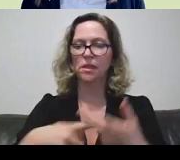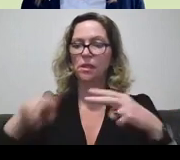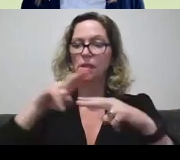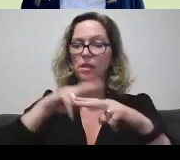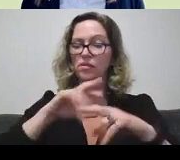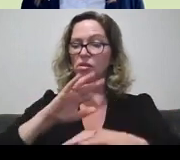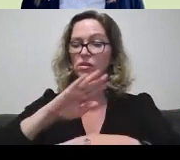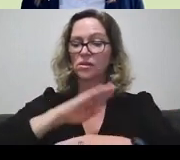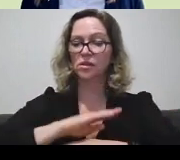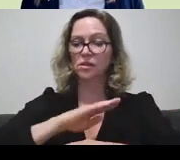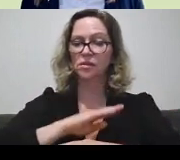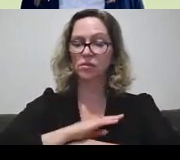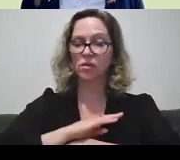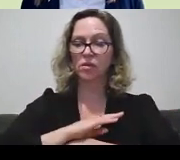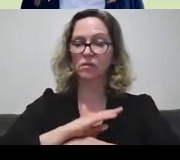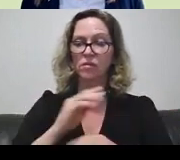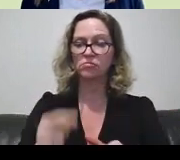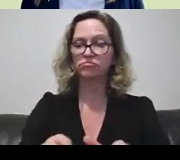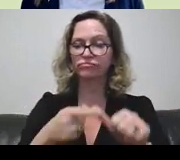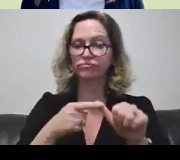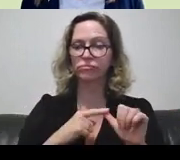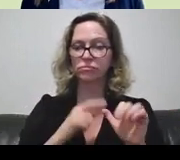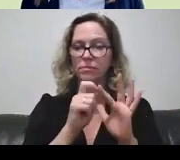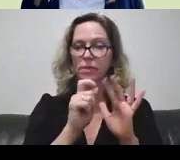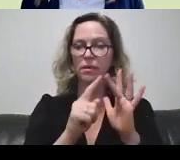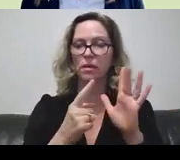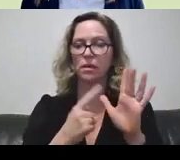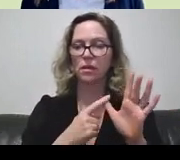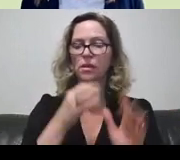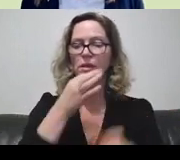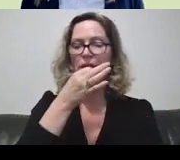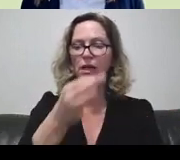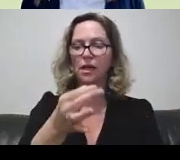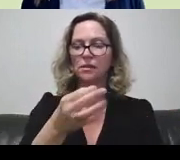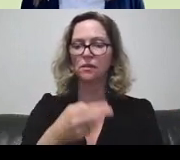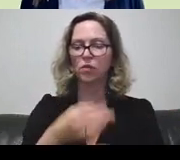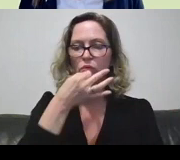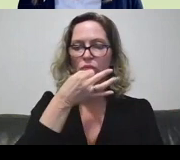PIA you can request Freedom of Information another acronym is for